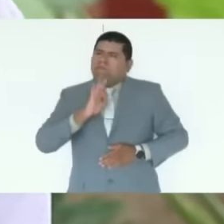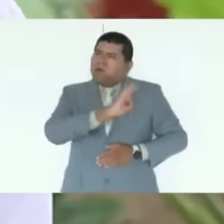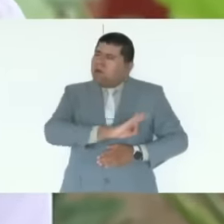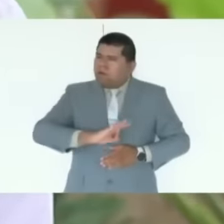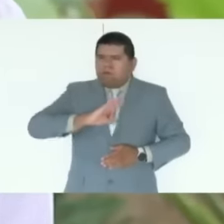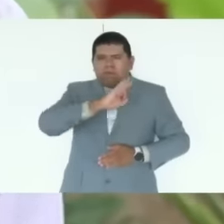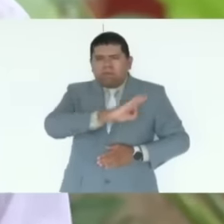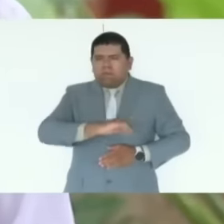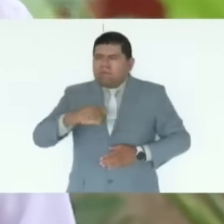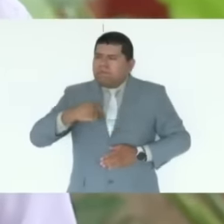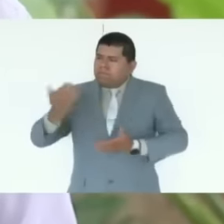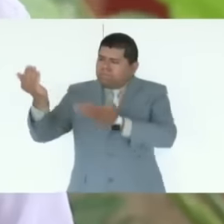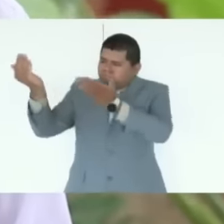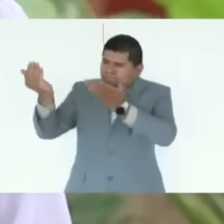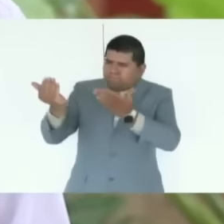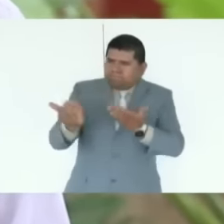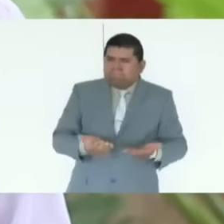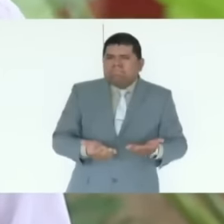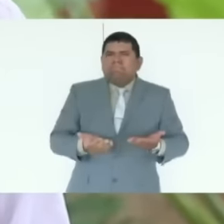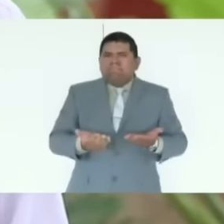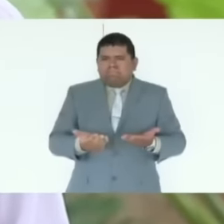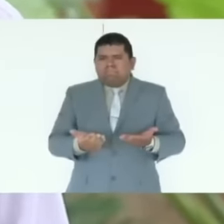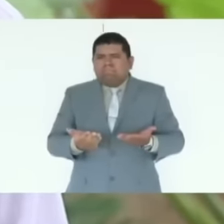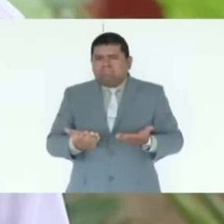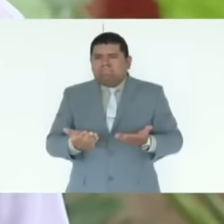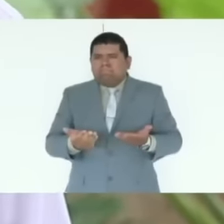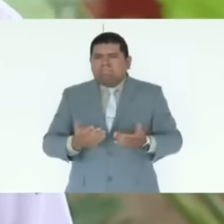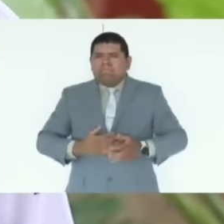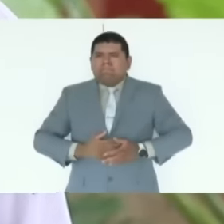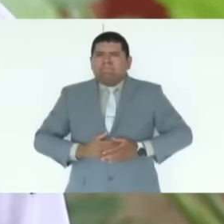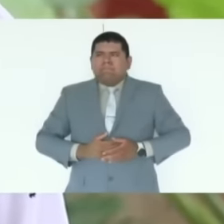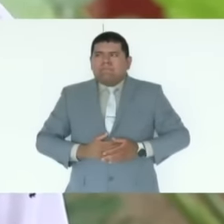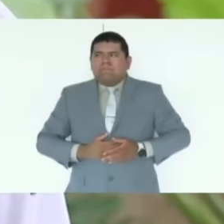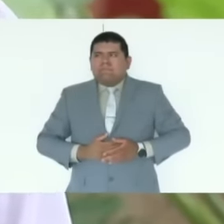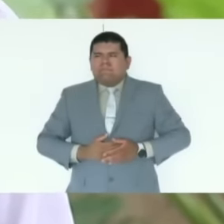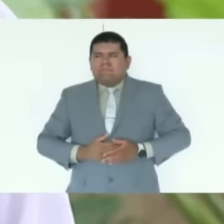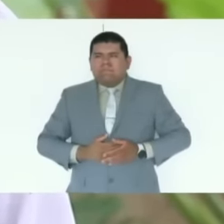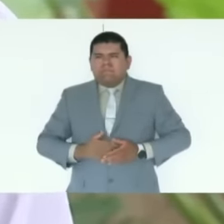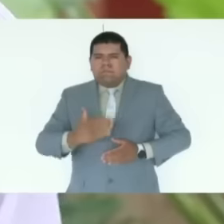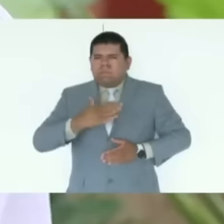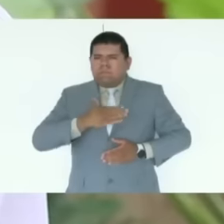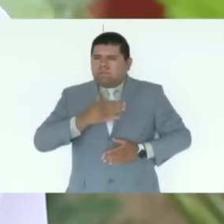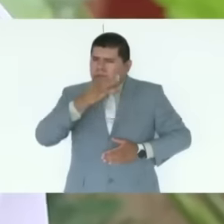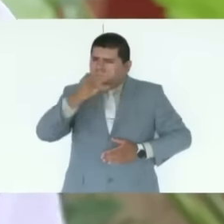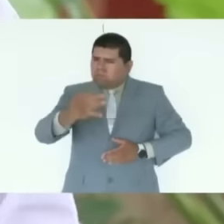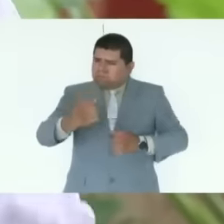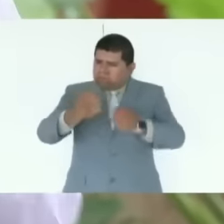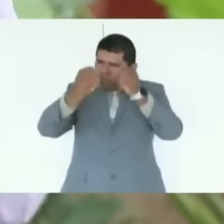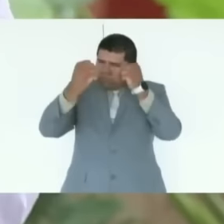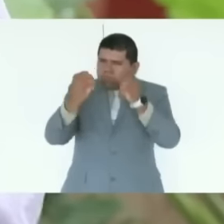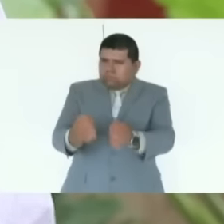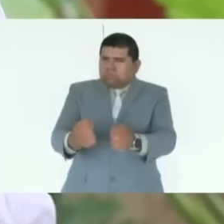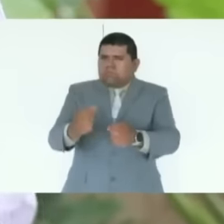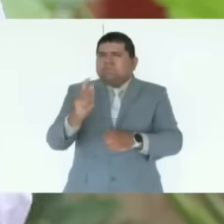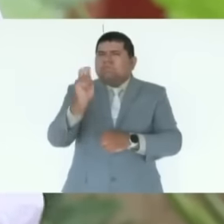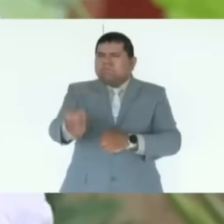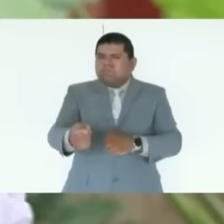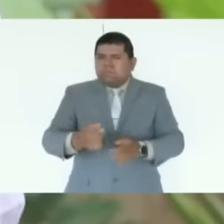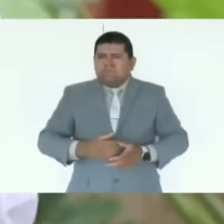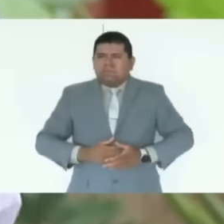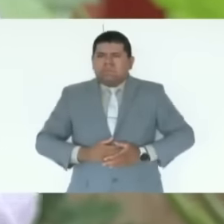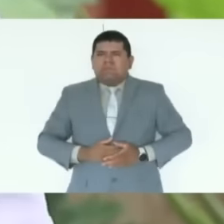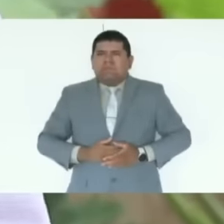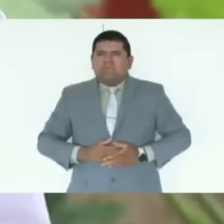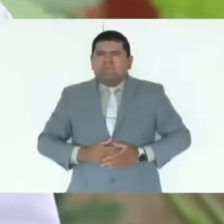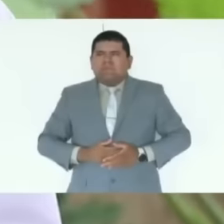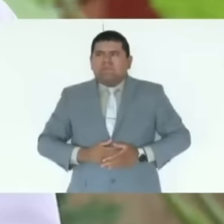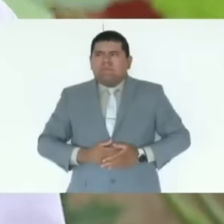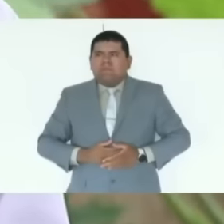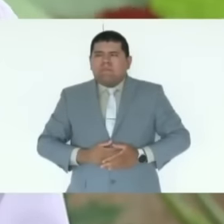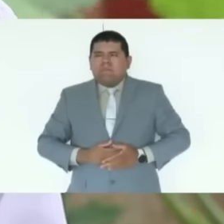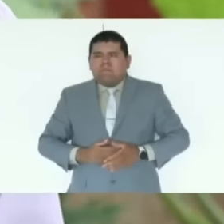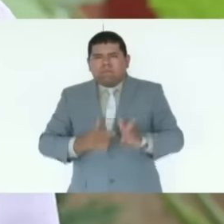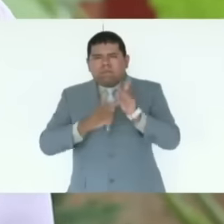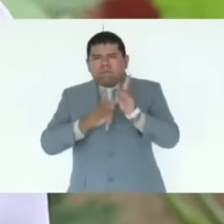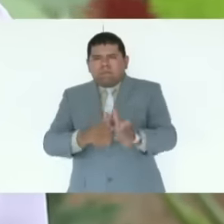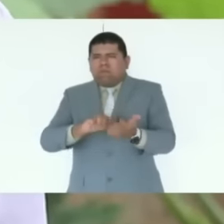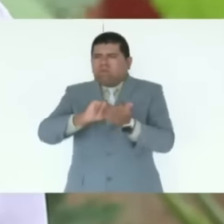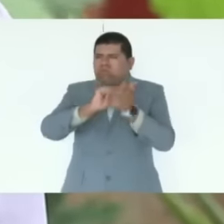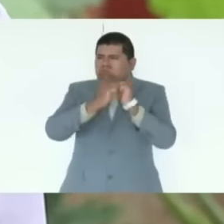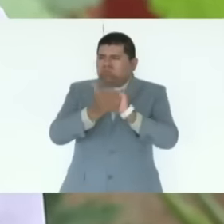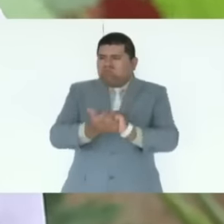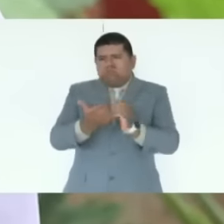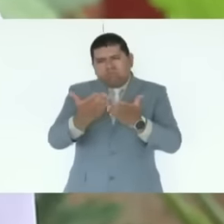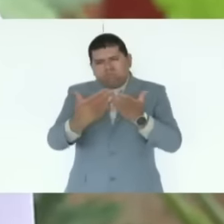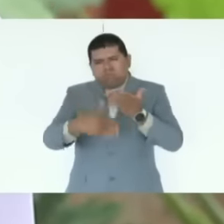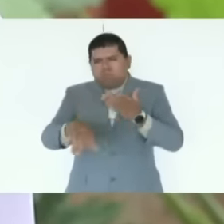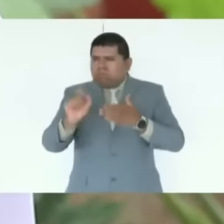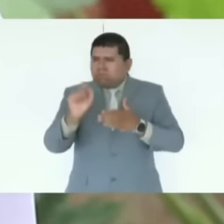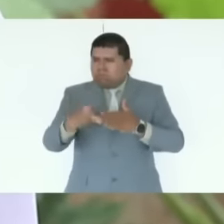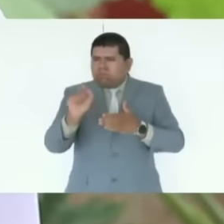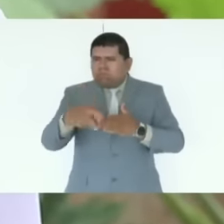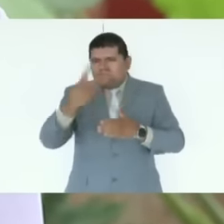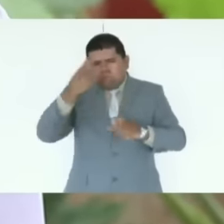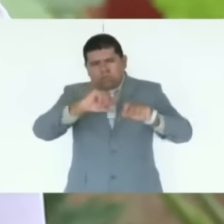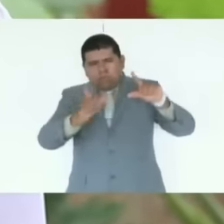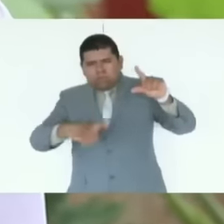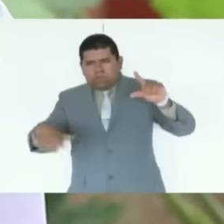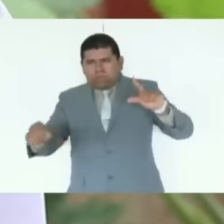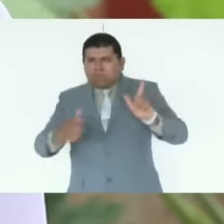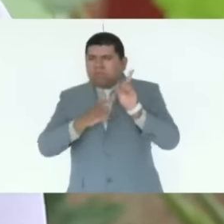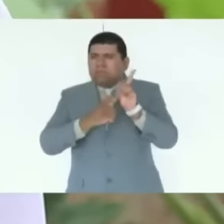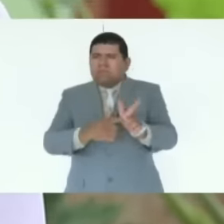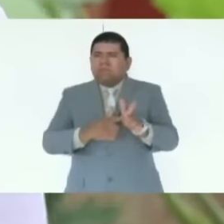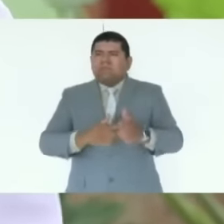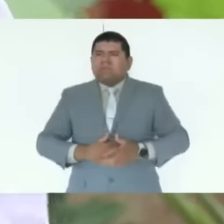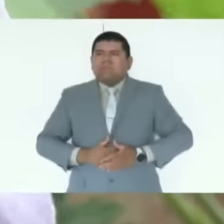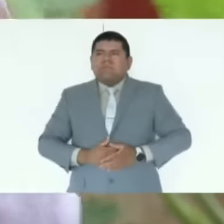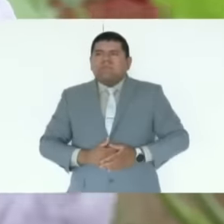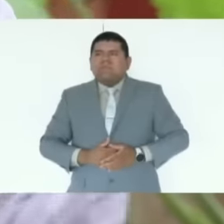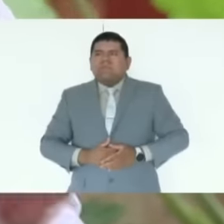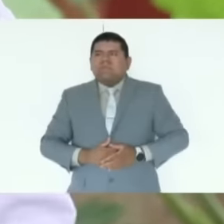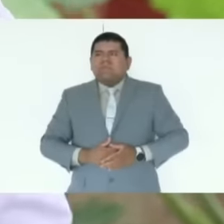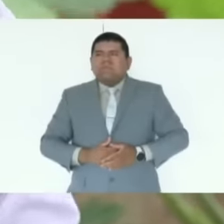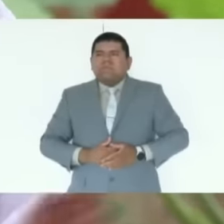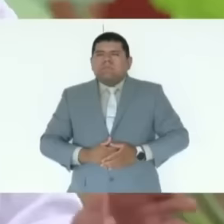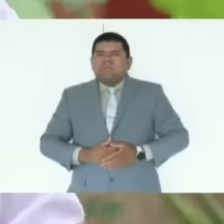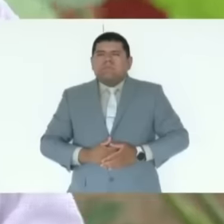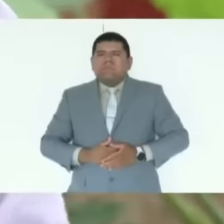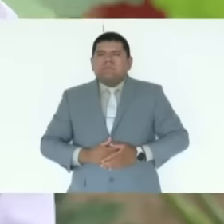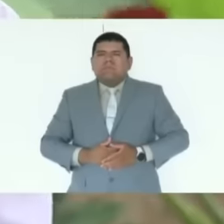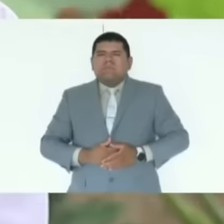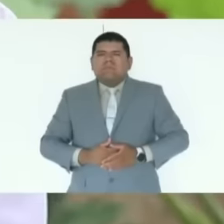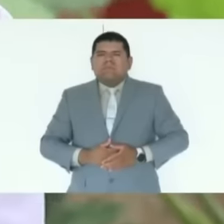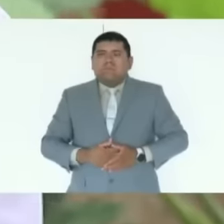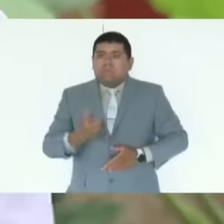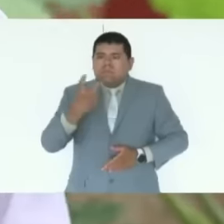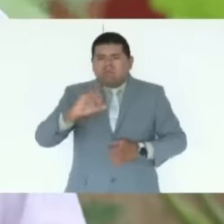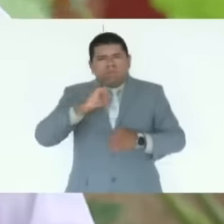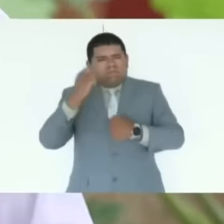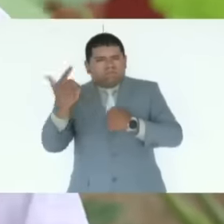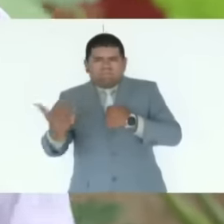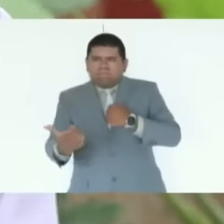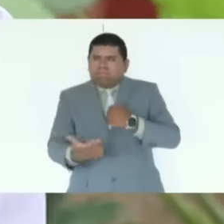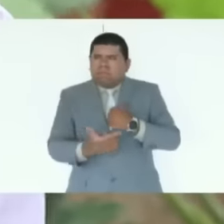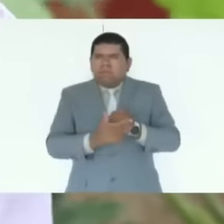be able to affirm that the transformation of Our country is something